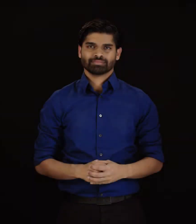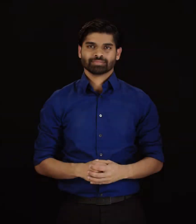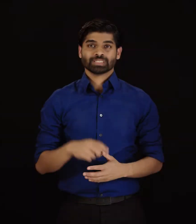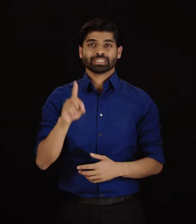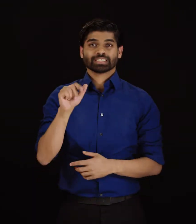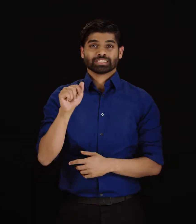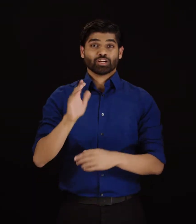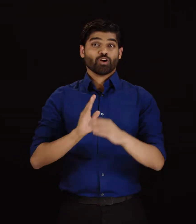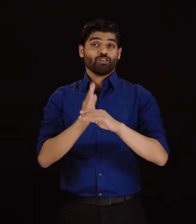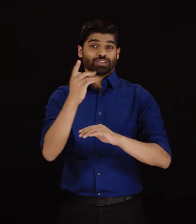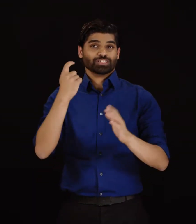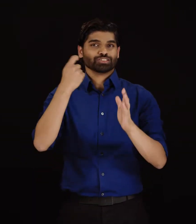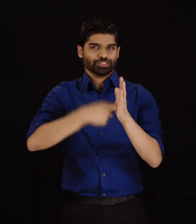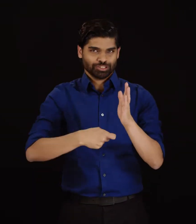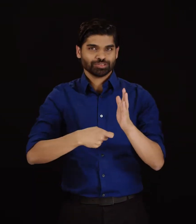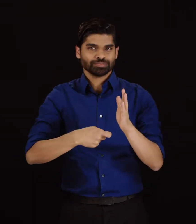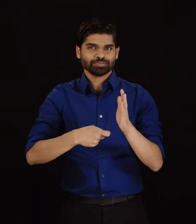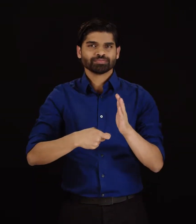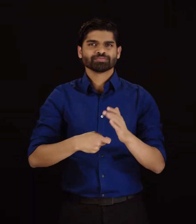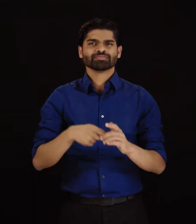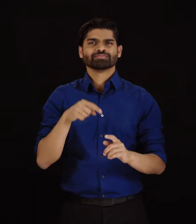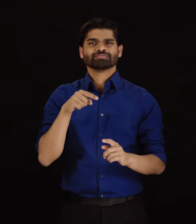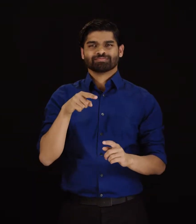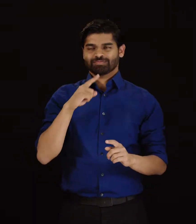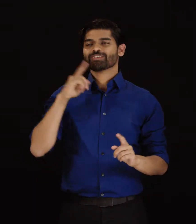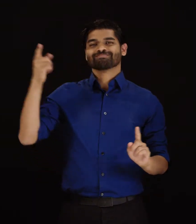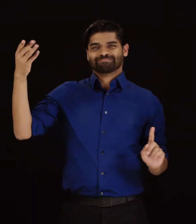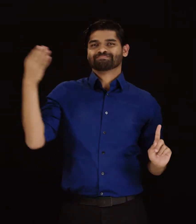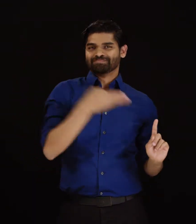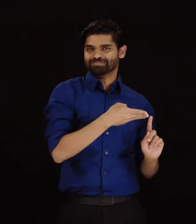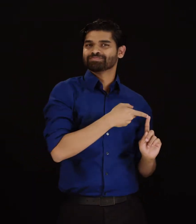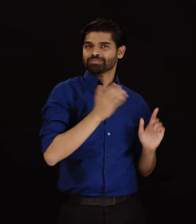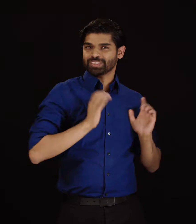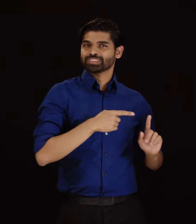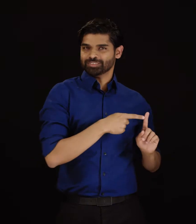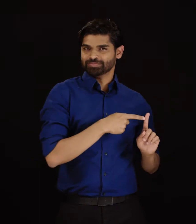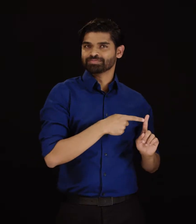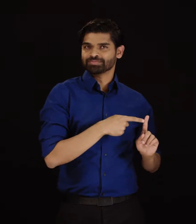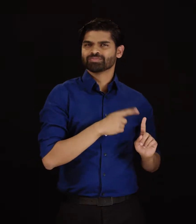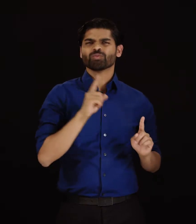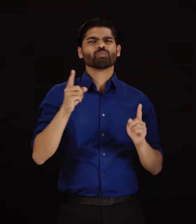A Data Overage Charge is billed to a customer when they exceed the established limit for the use of data